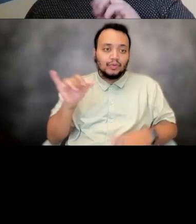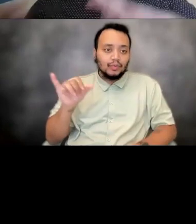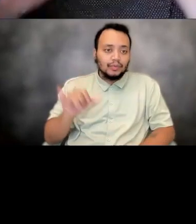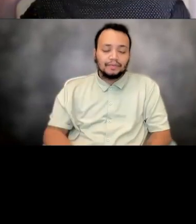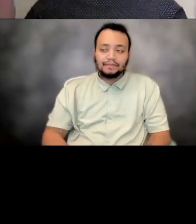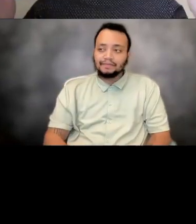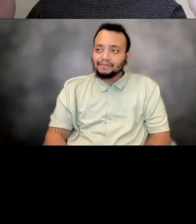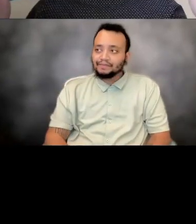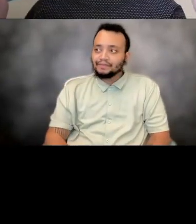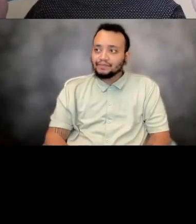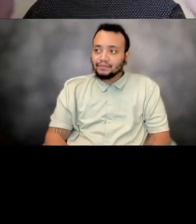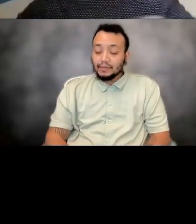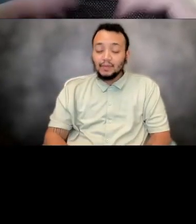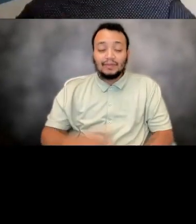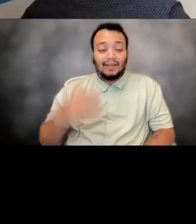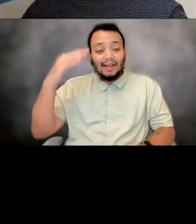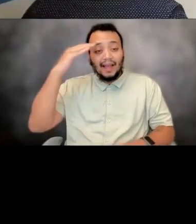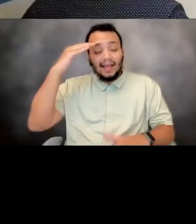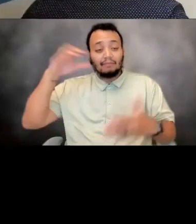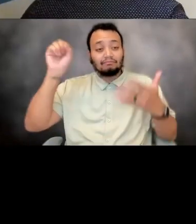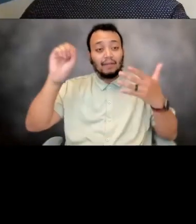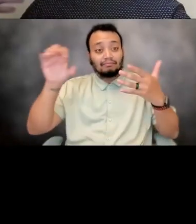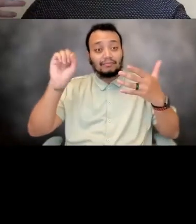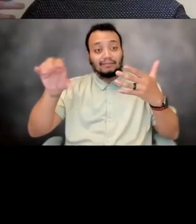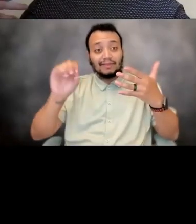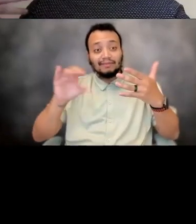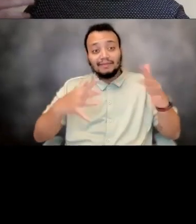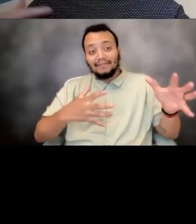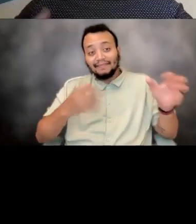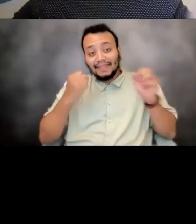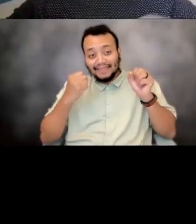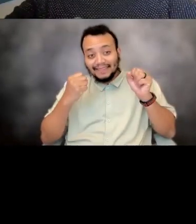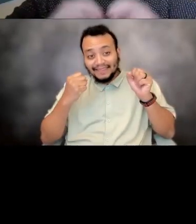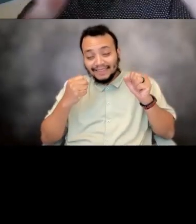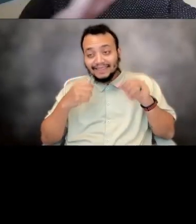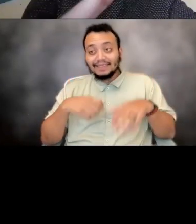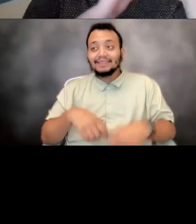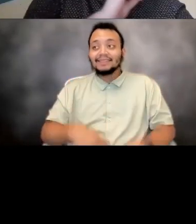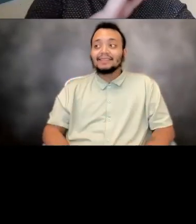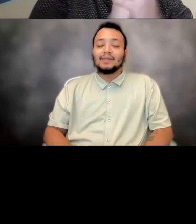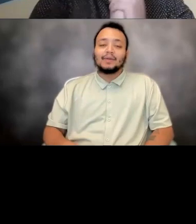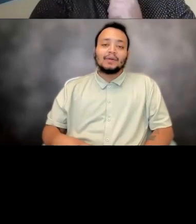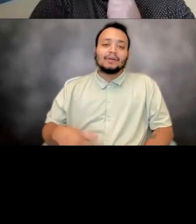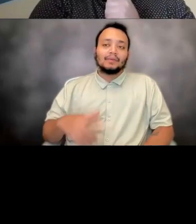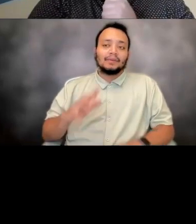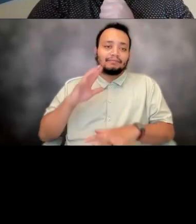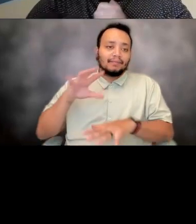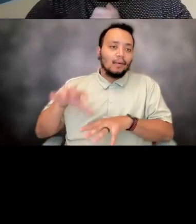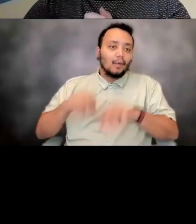Okay, so that was fast and obviously we had 16 sessions. This is a tiny snippet of what we heard.